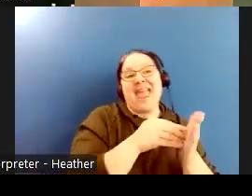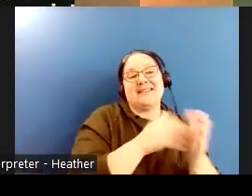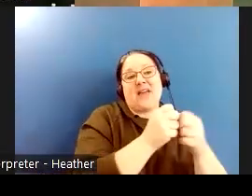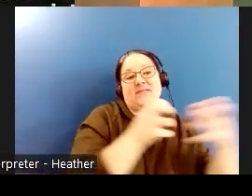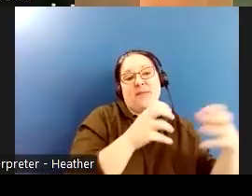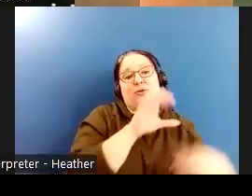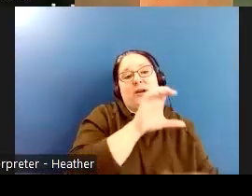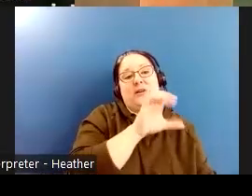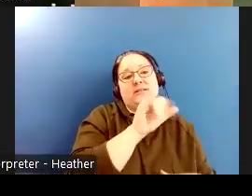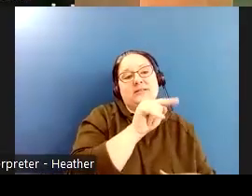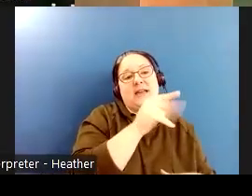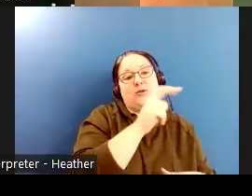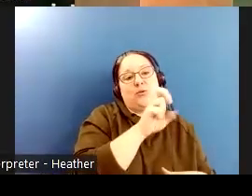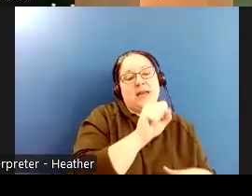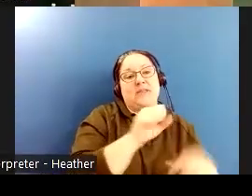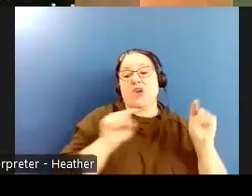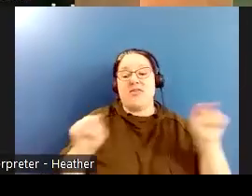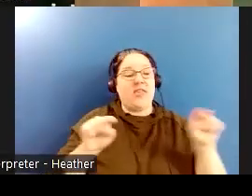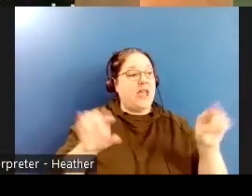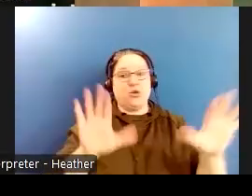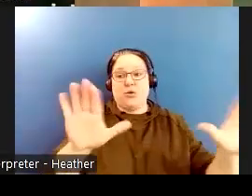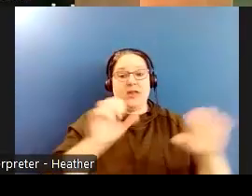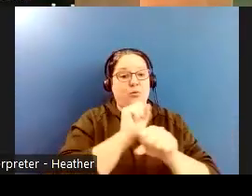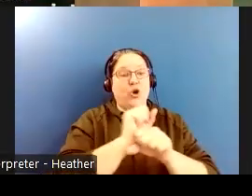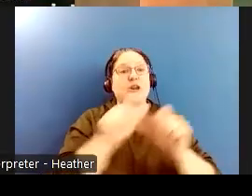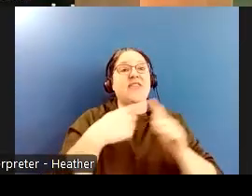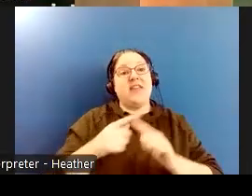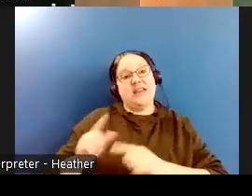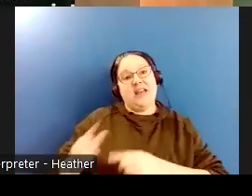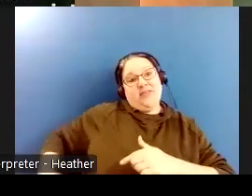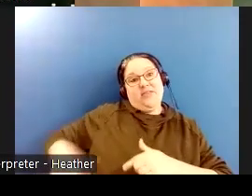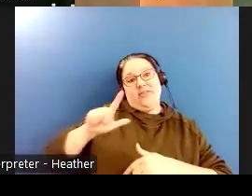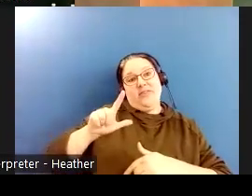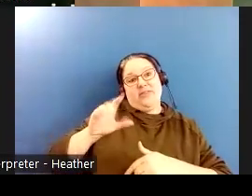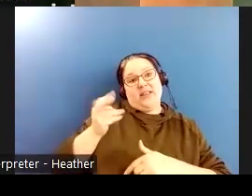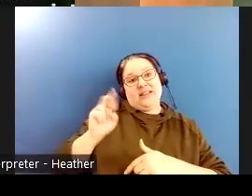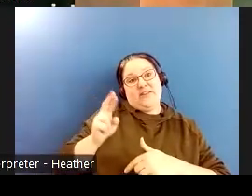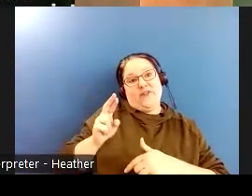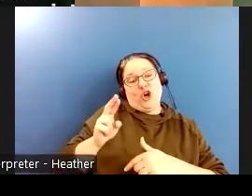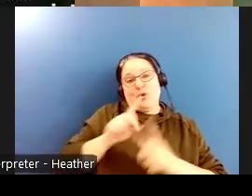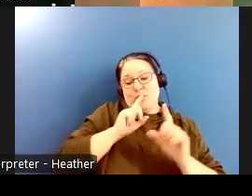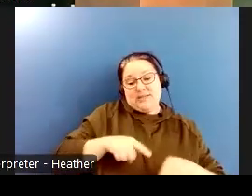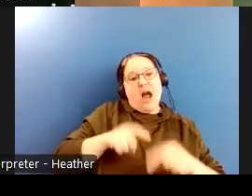the liver responds through CRP and says, "Hey, there's some there's a lot of inflammation going